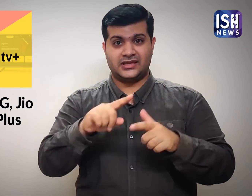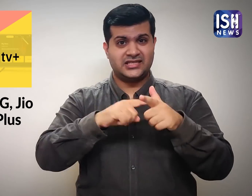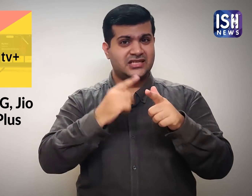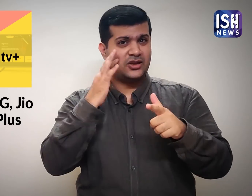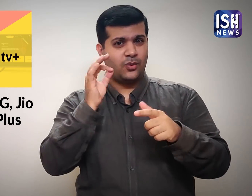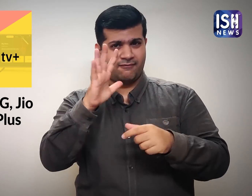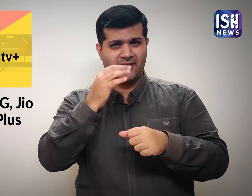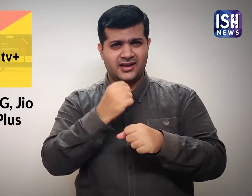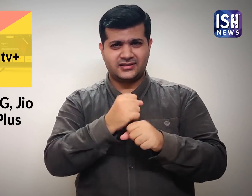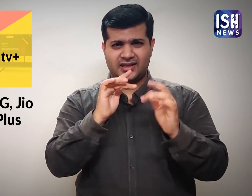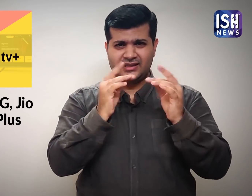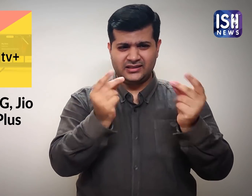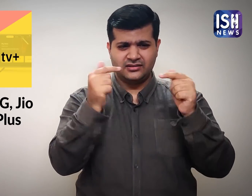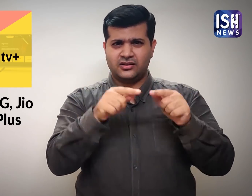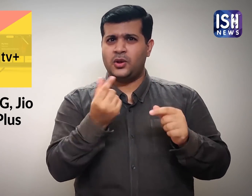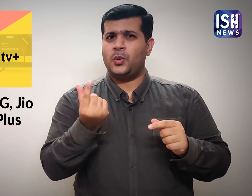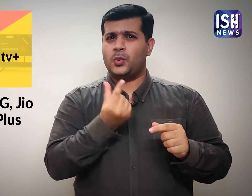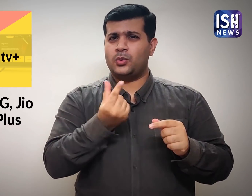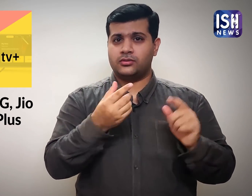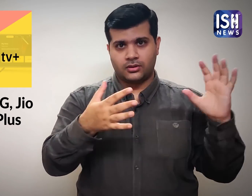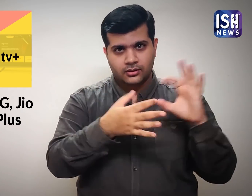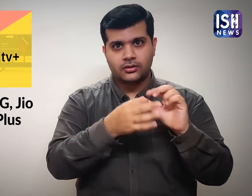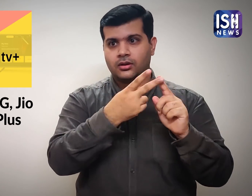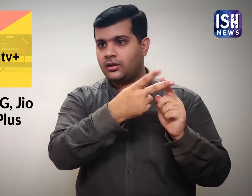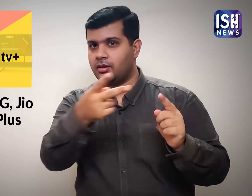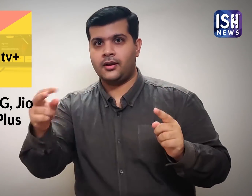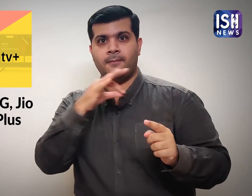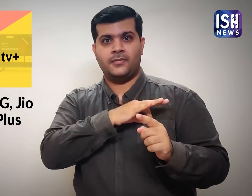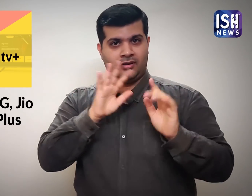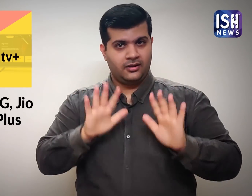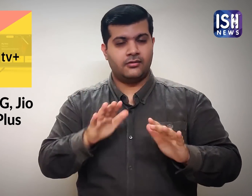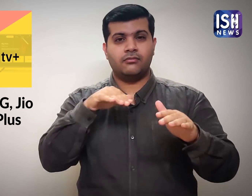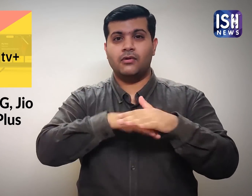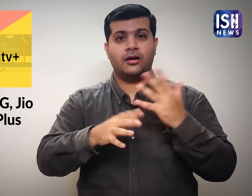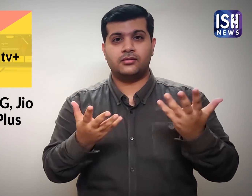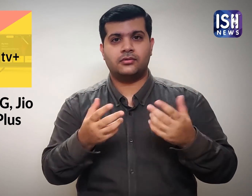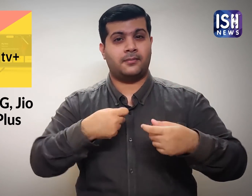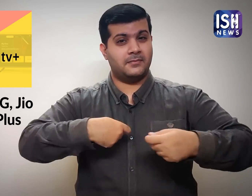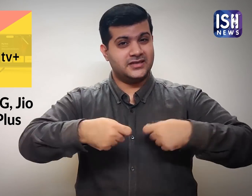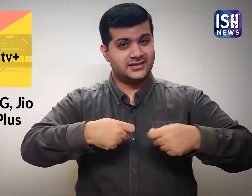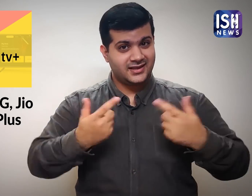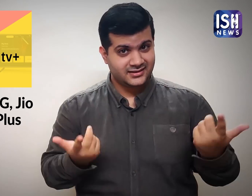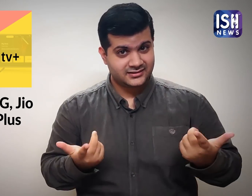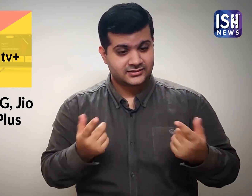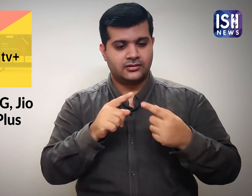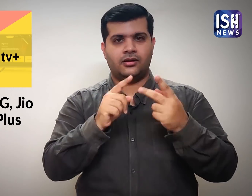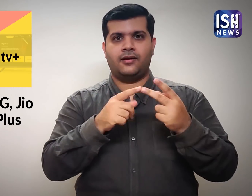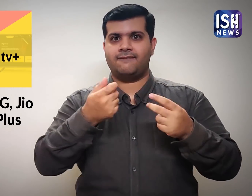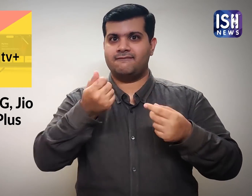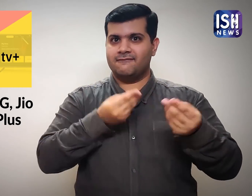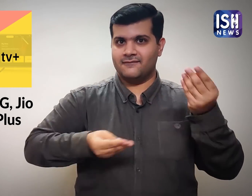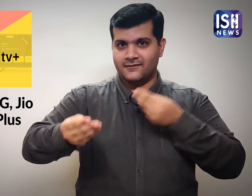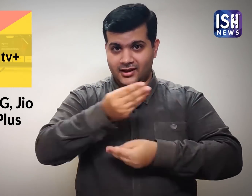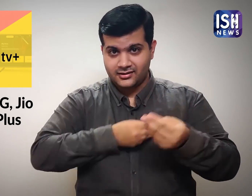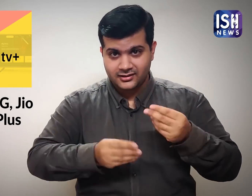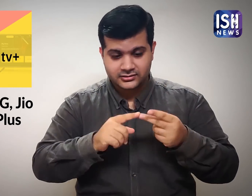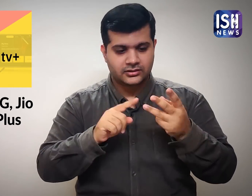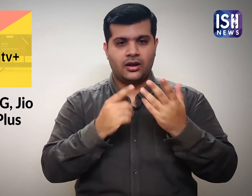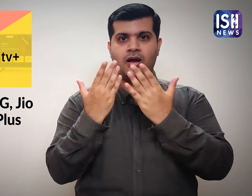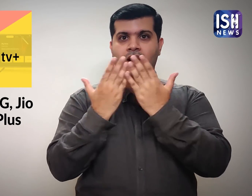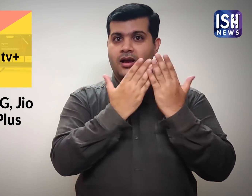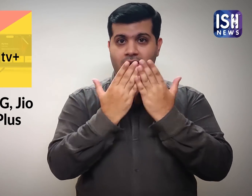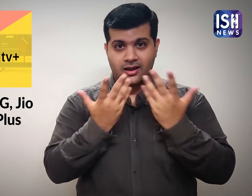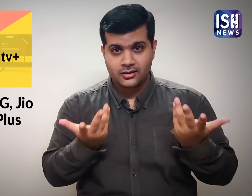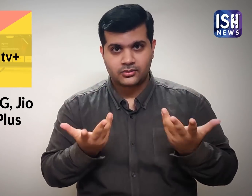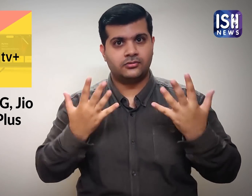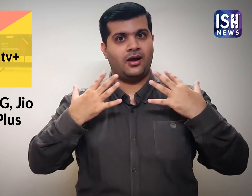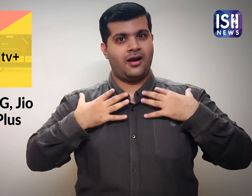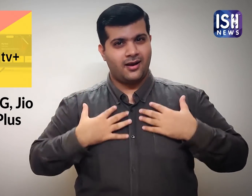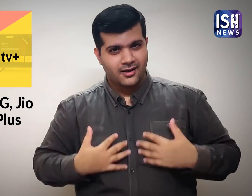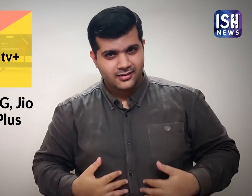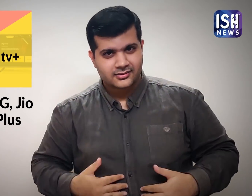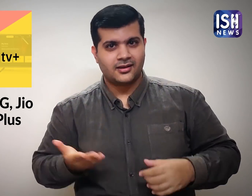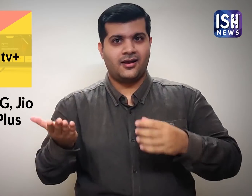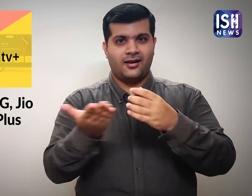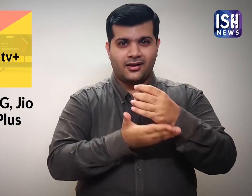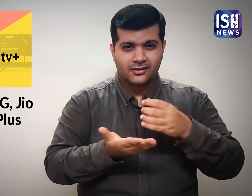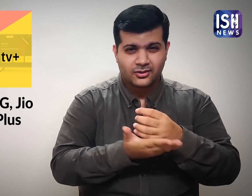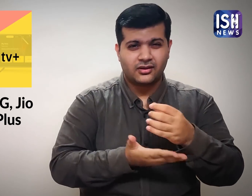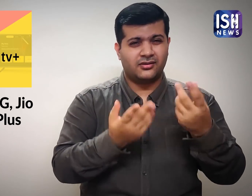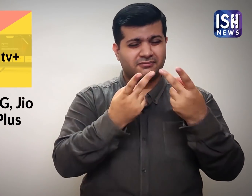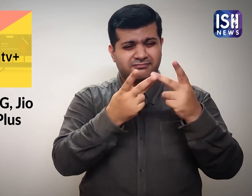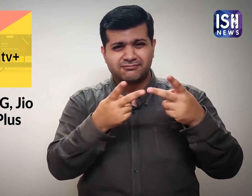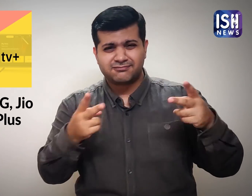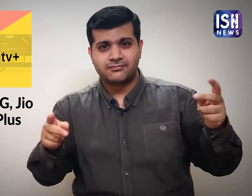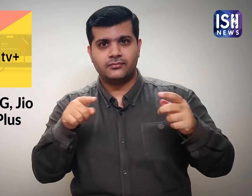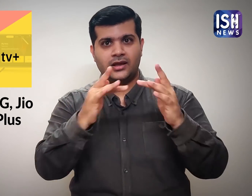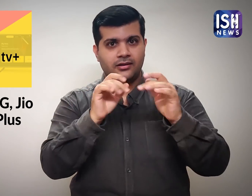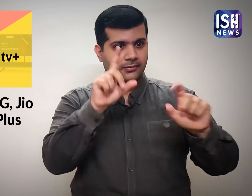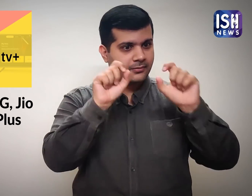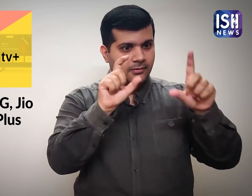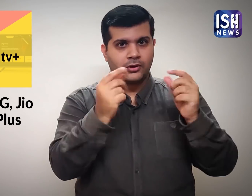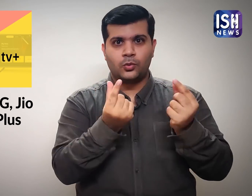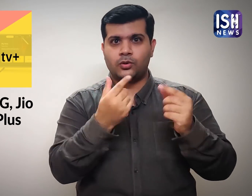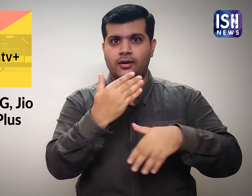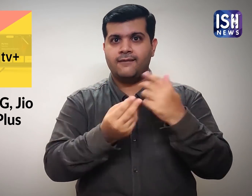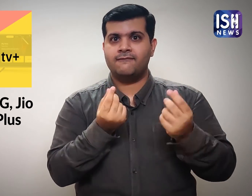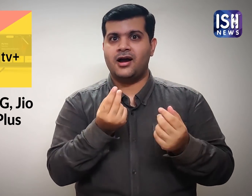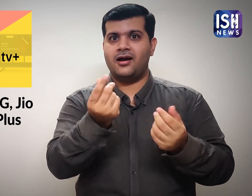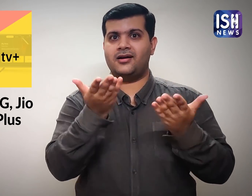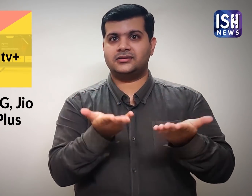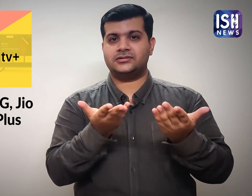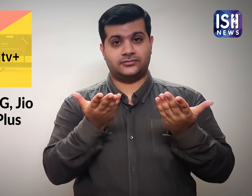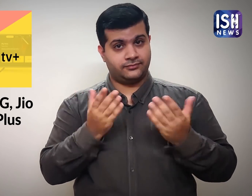With 5G people can use it for various ventures like finance, education, business, health, agriculture, etc.”